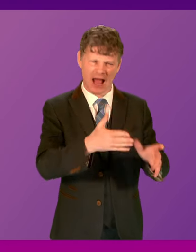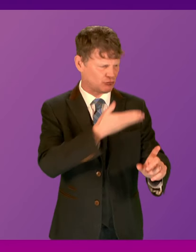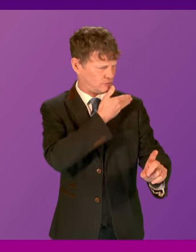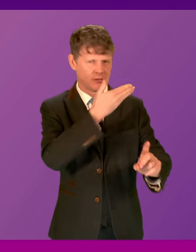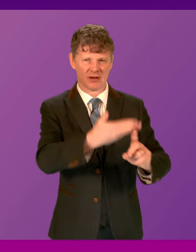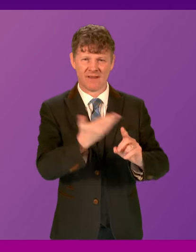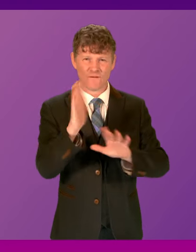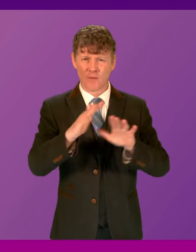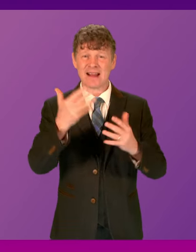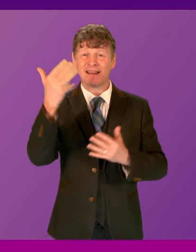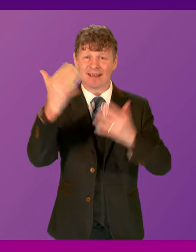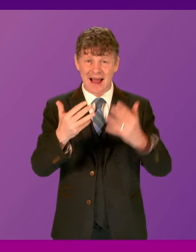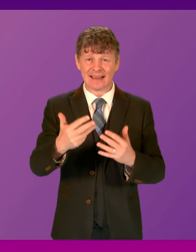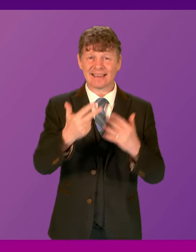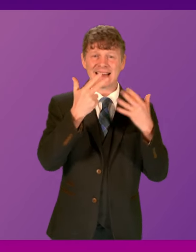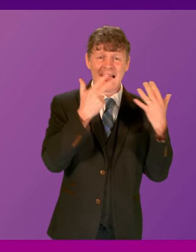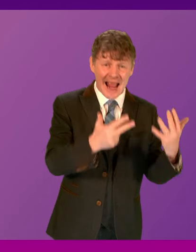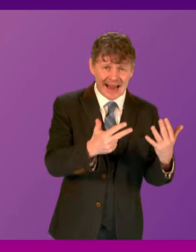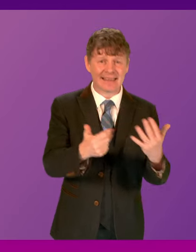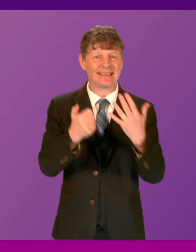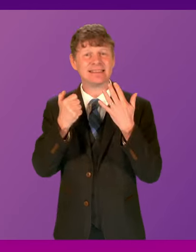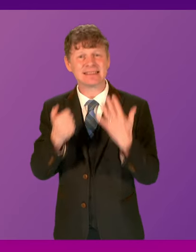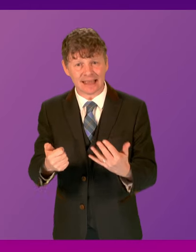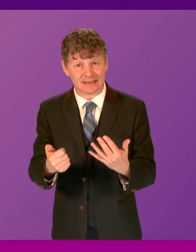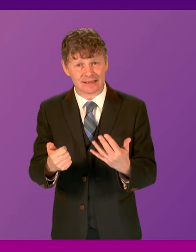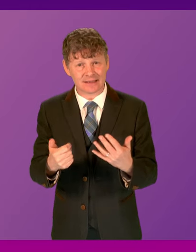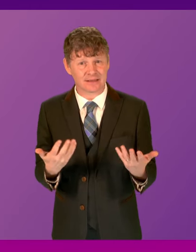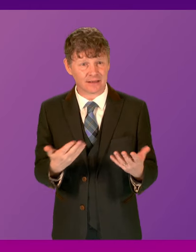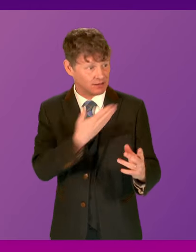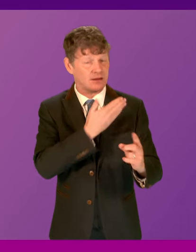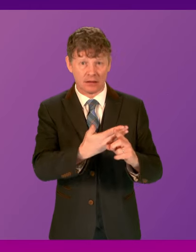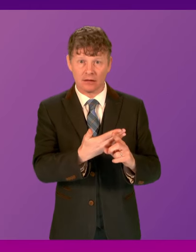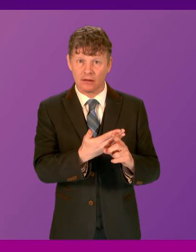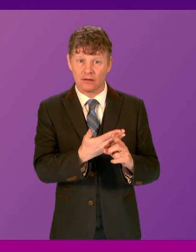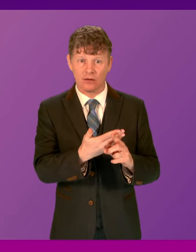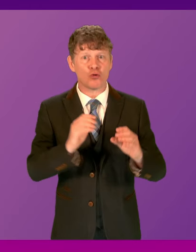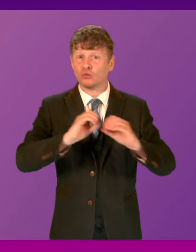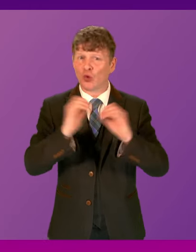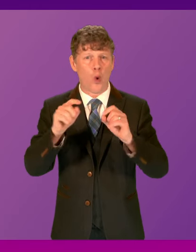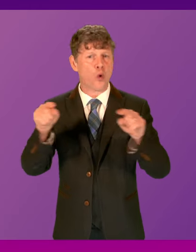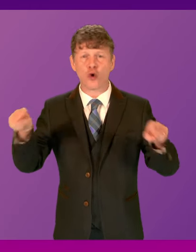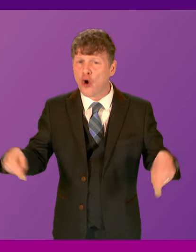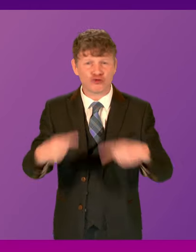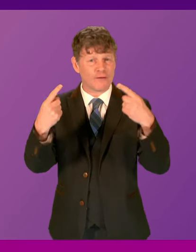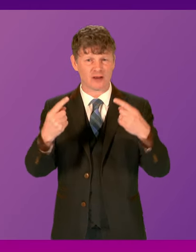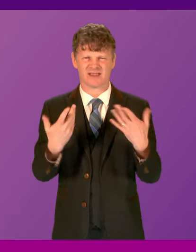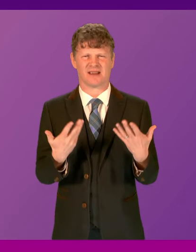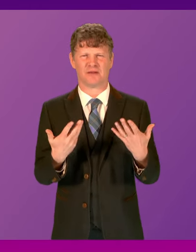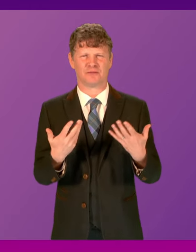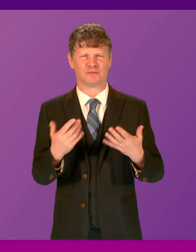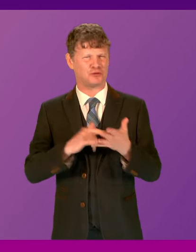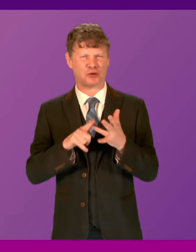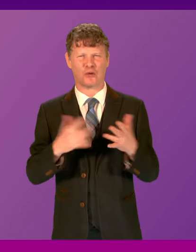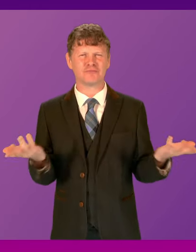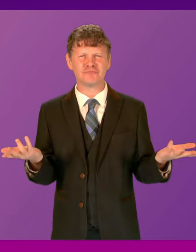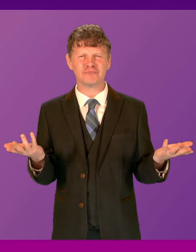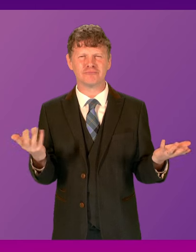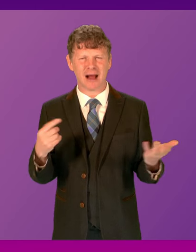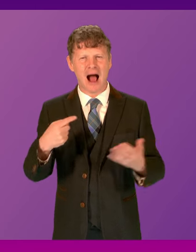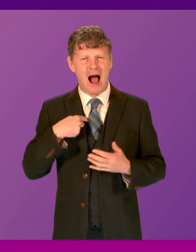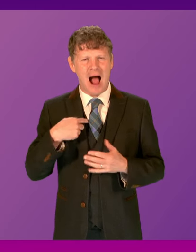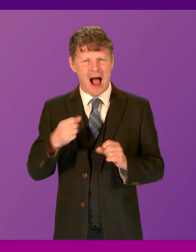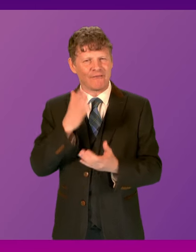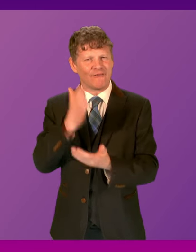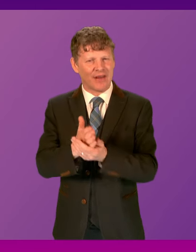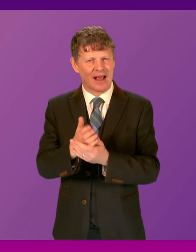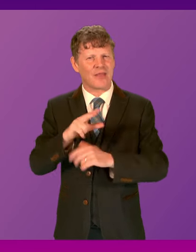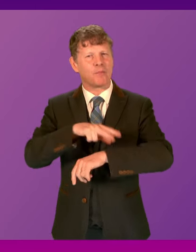1986, with virtually zero controversy. I have absolute faith in Police Scotland’s